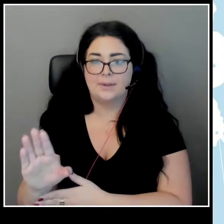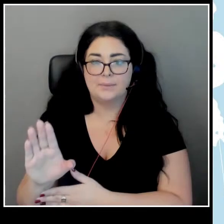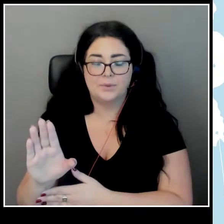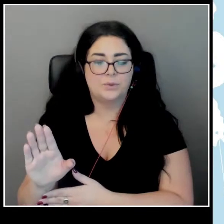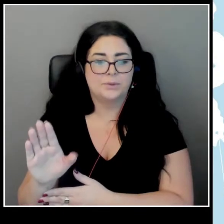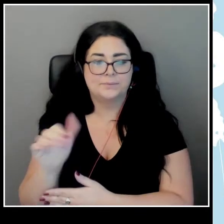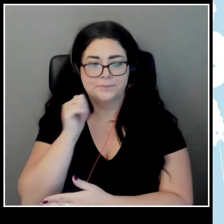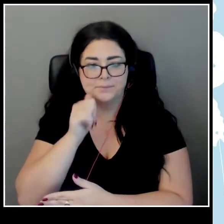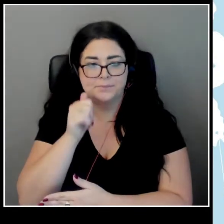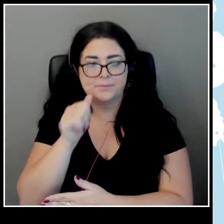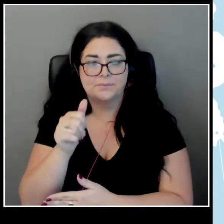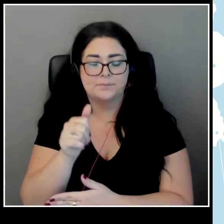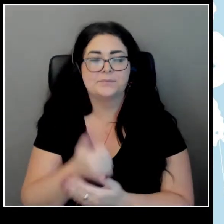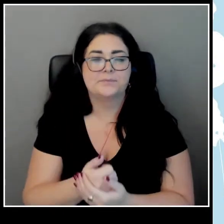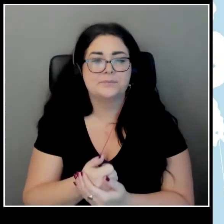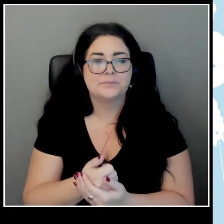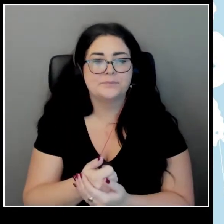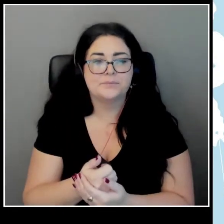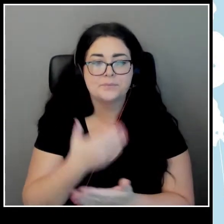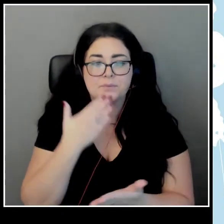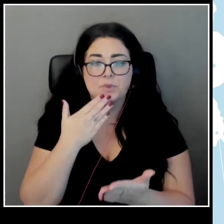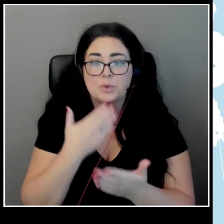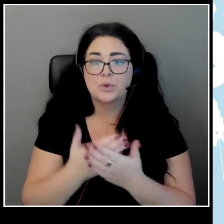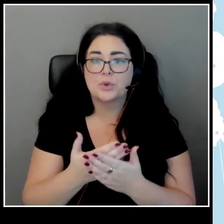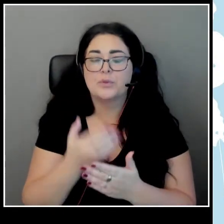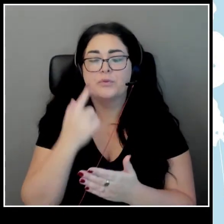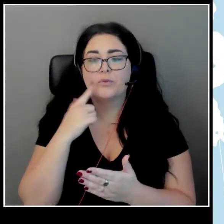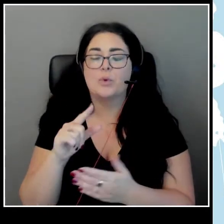We provide both a commercial freight and passenger transportation service.